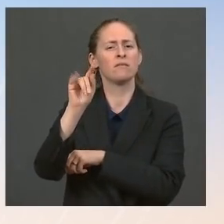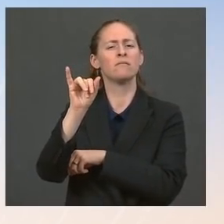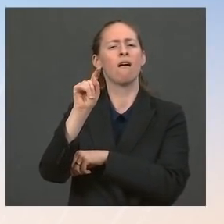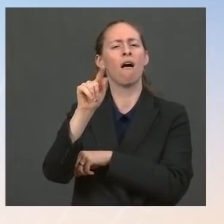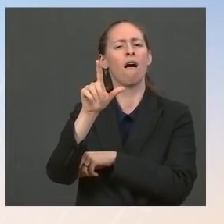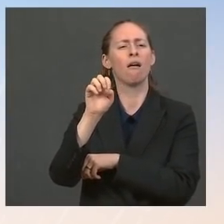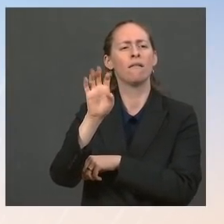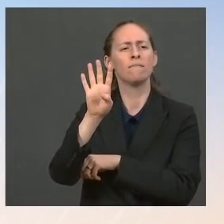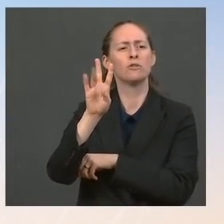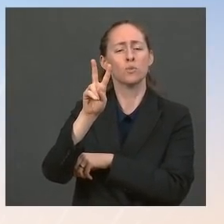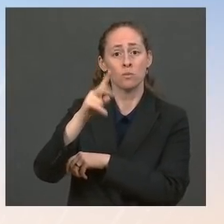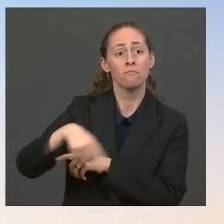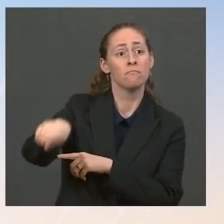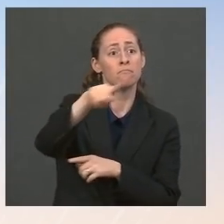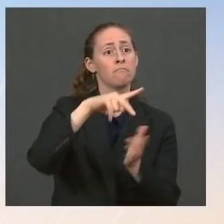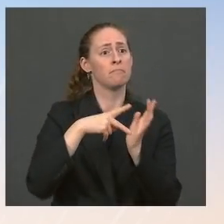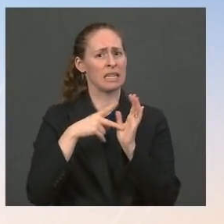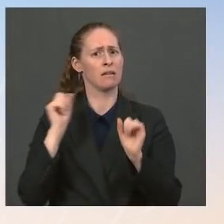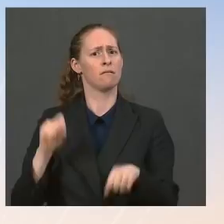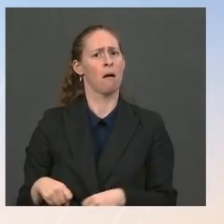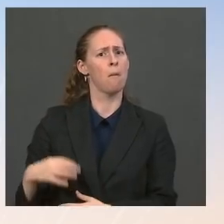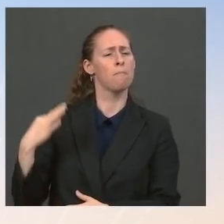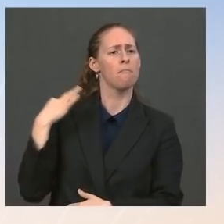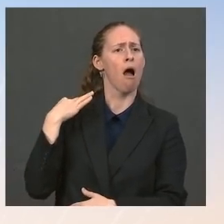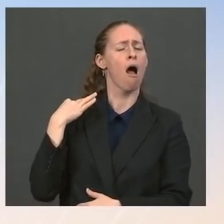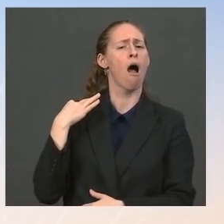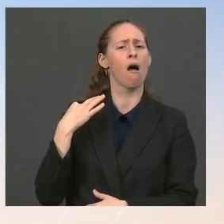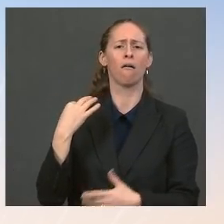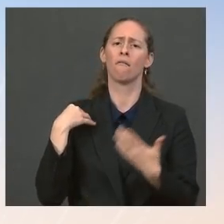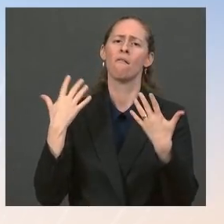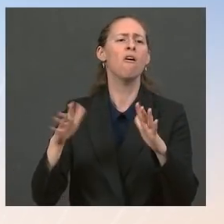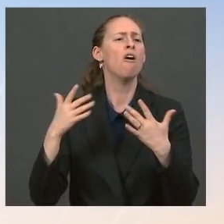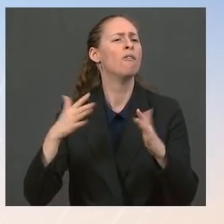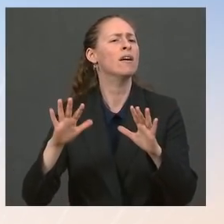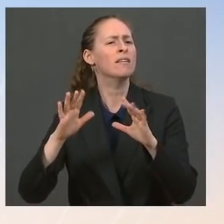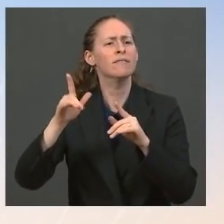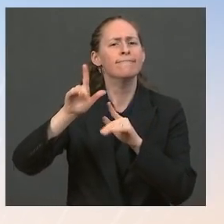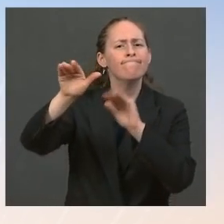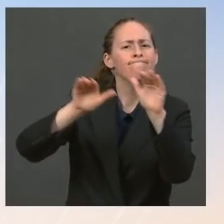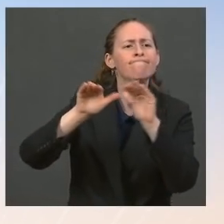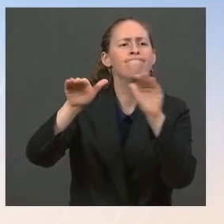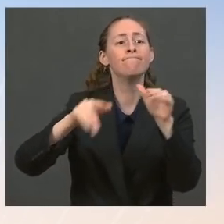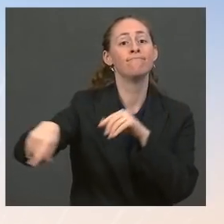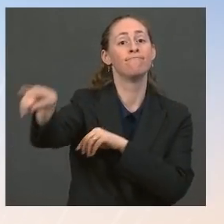and has been applicable to all irregular migration during this pandemic.